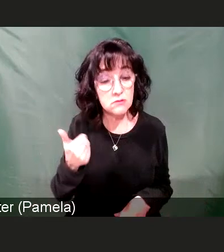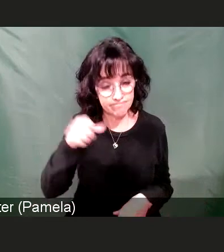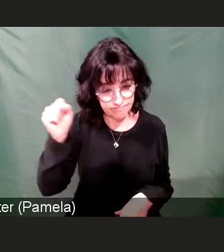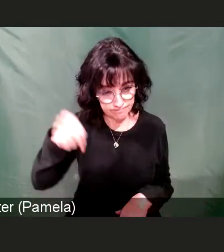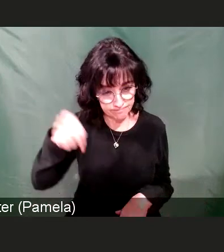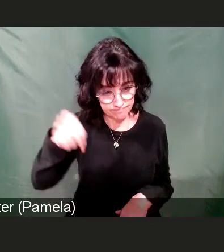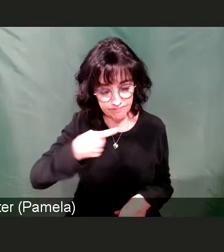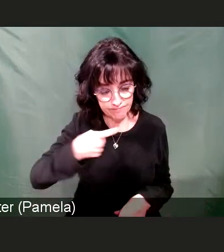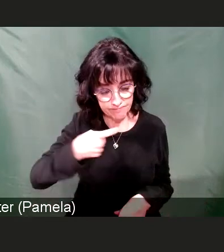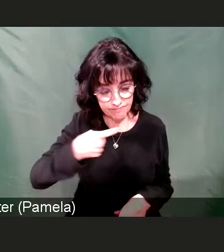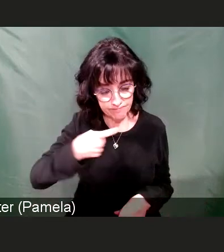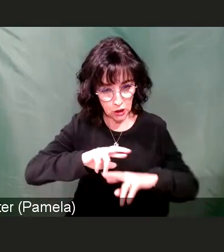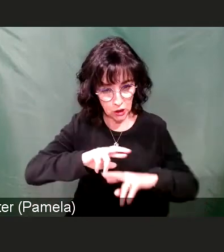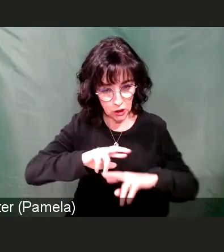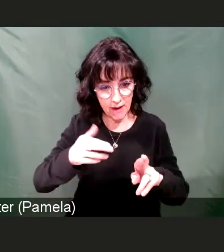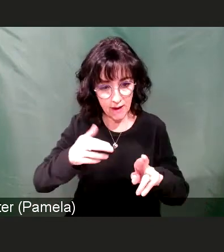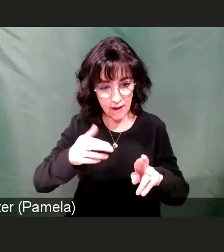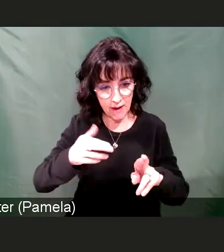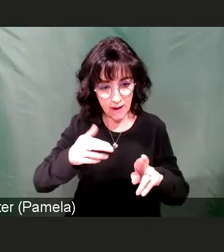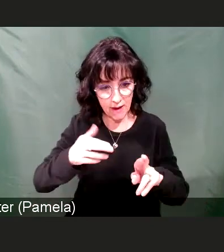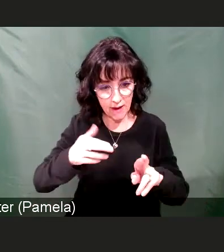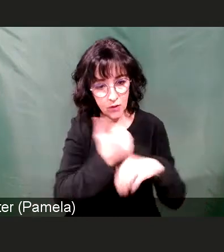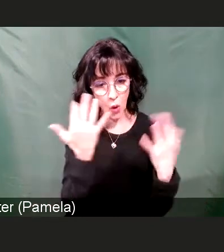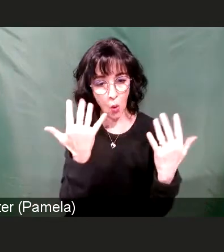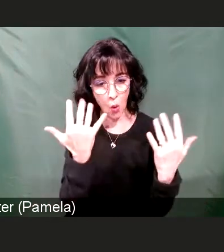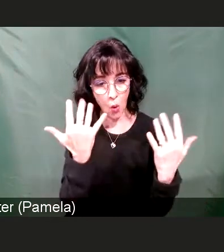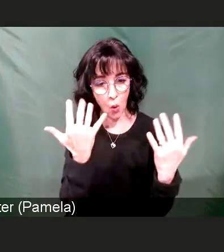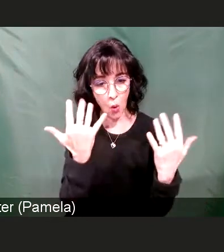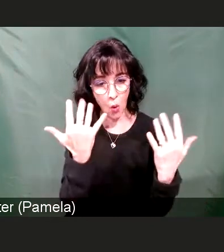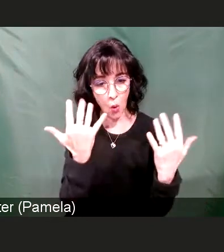for our community members to sign up for if they would like to join